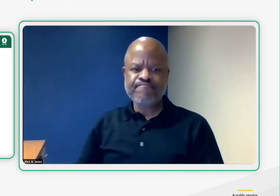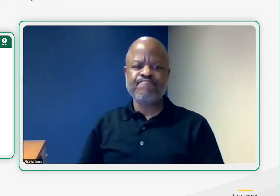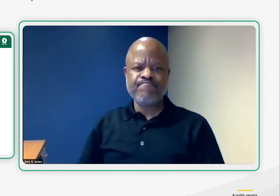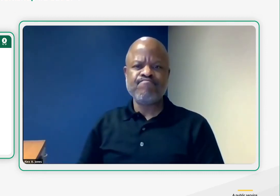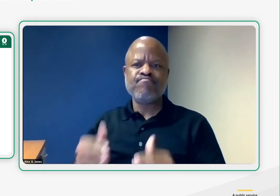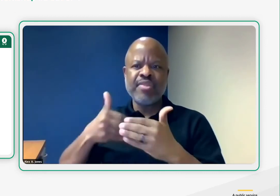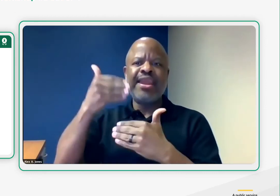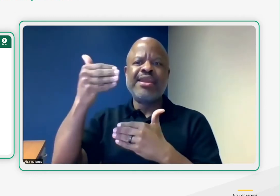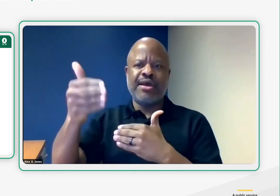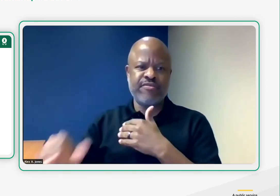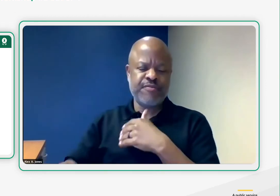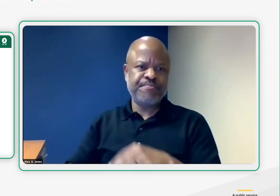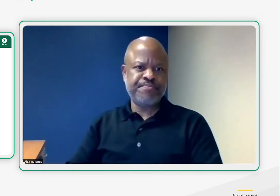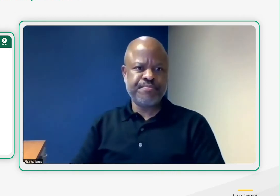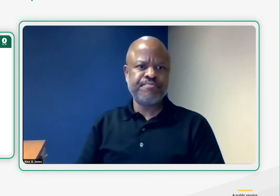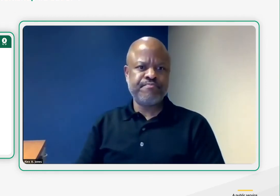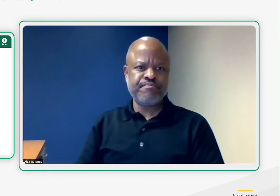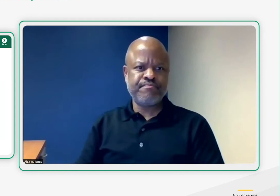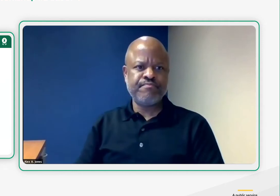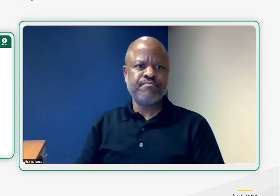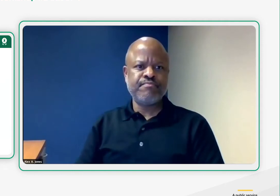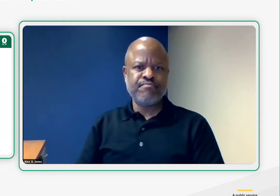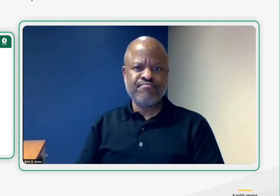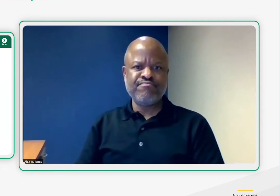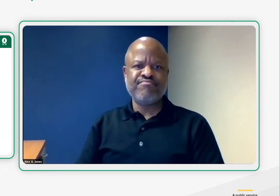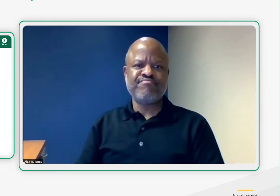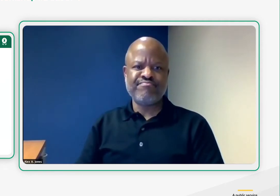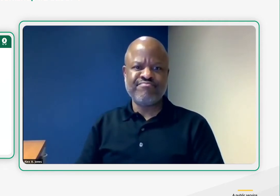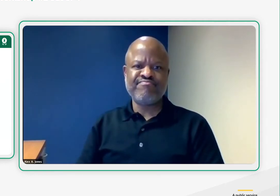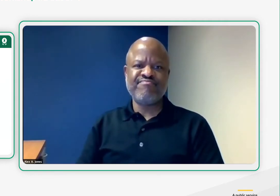Next slide, please. Yes.